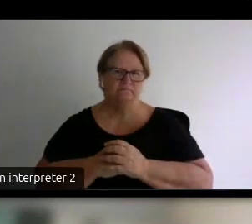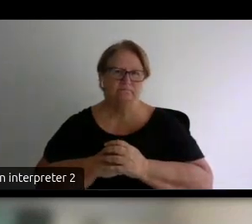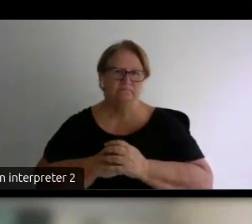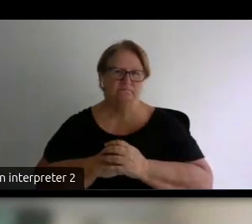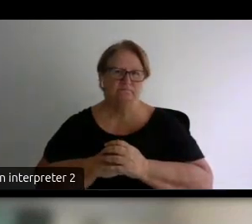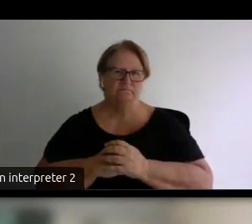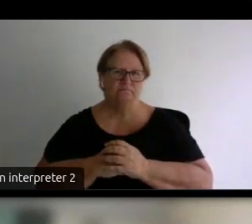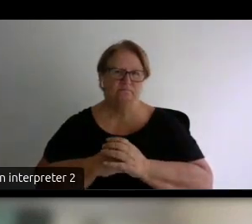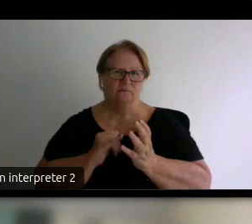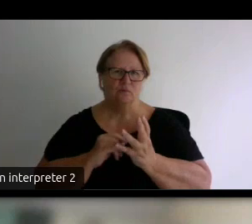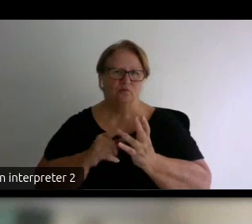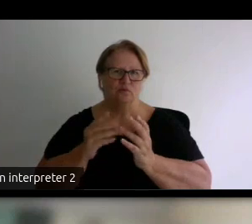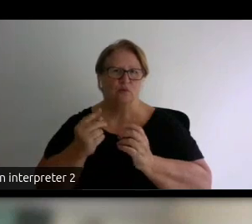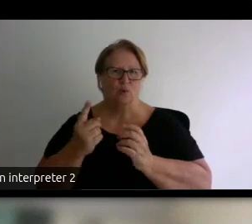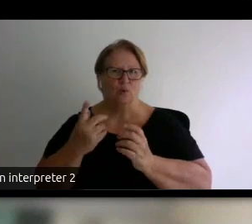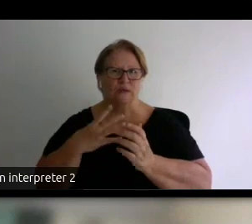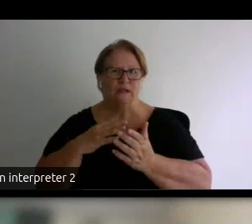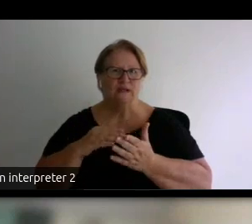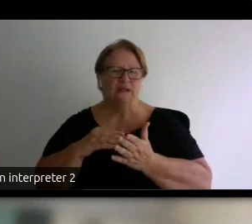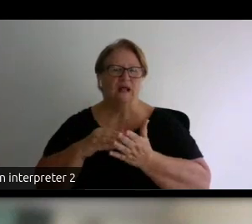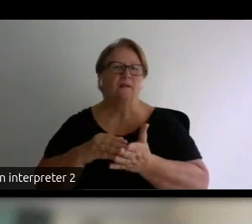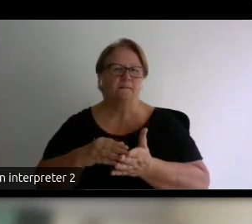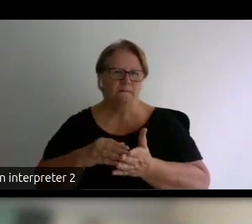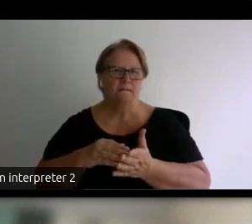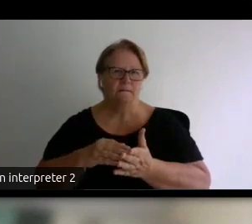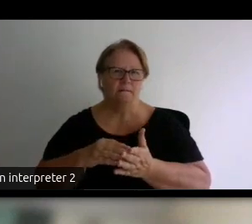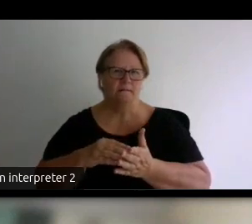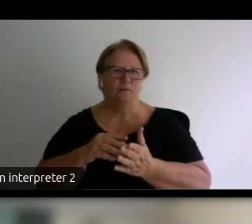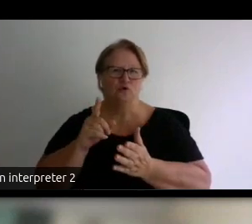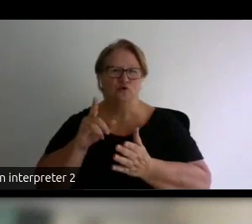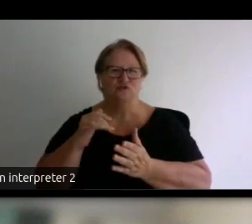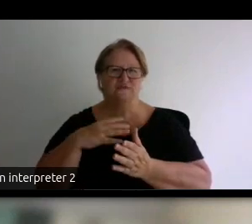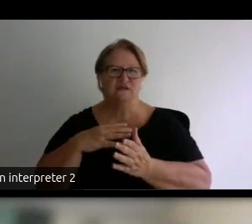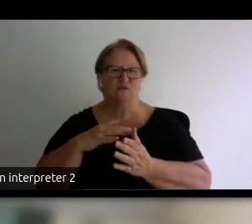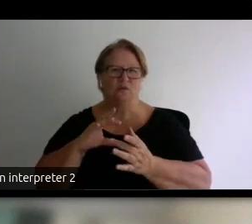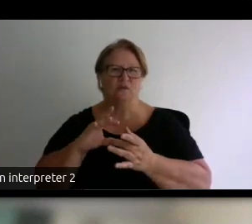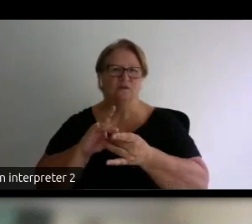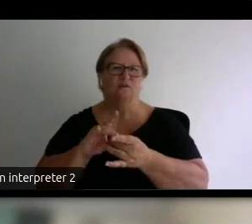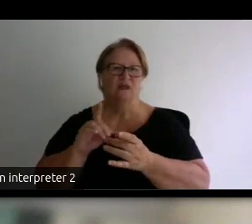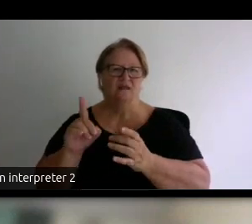um needs assistance. So you just have to get on to the legal aid website and